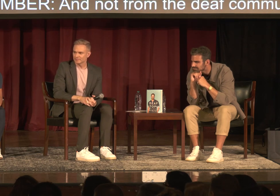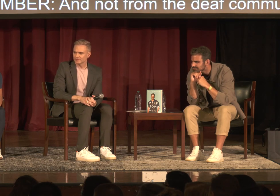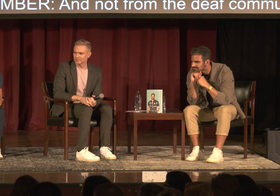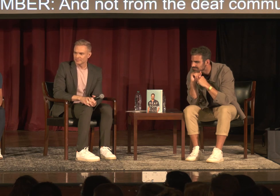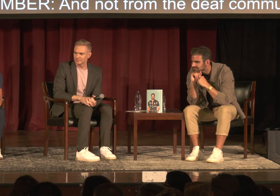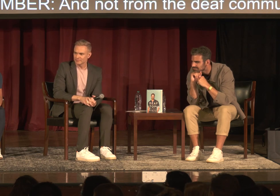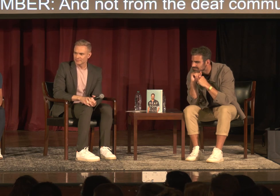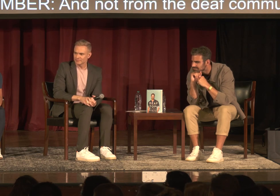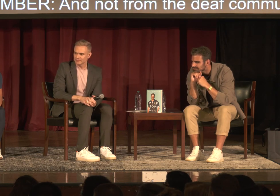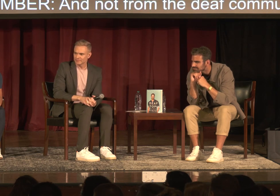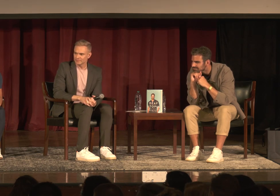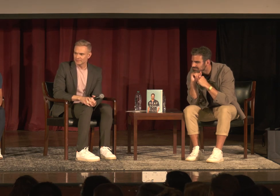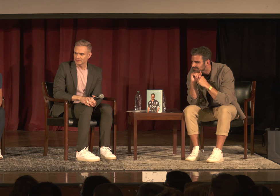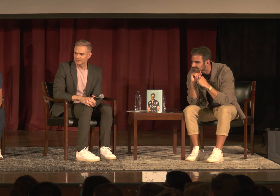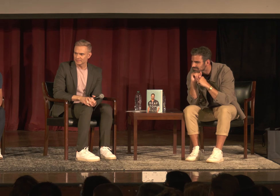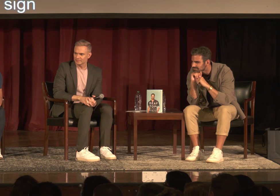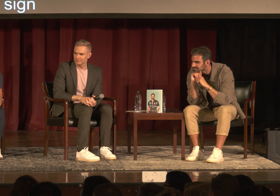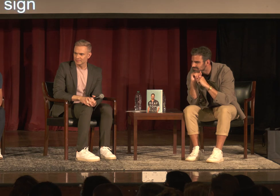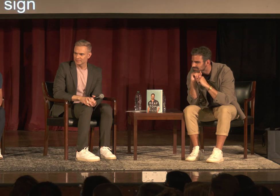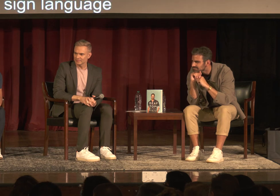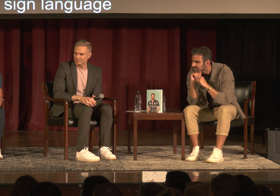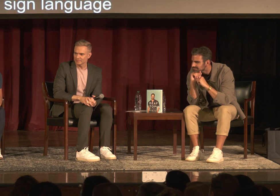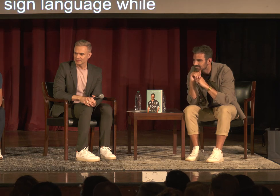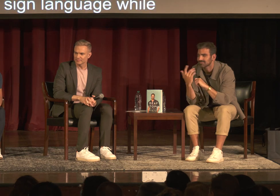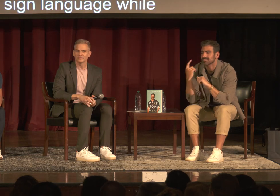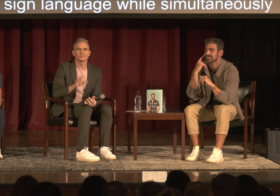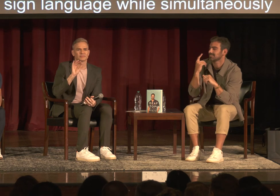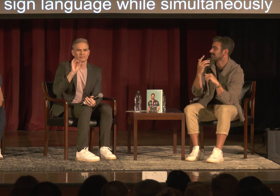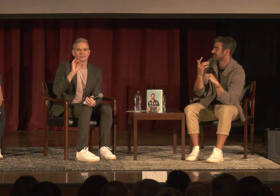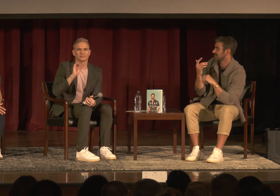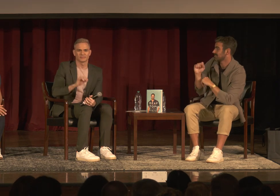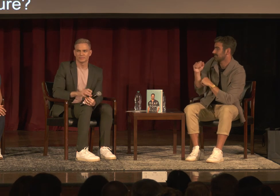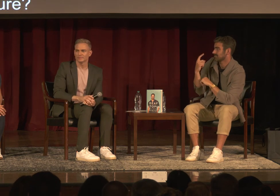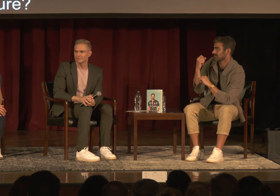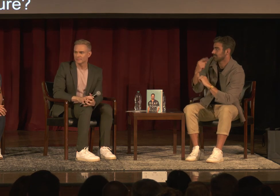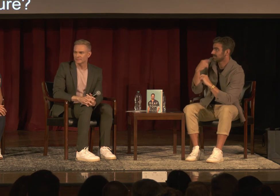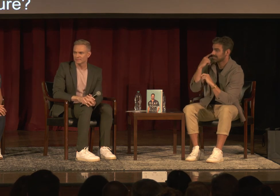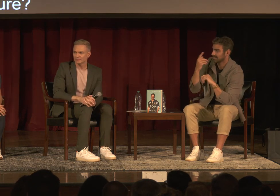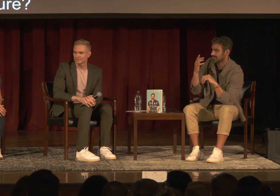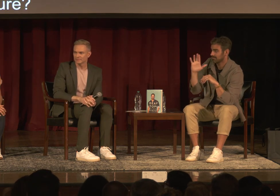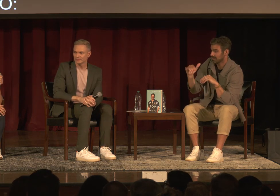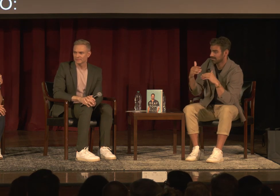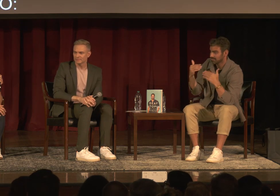So how can I learn sign language while simultaneously respecting the culture? Oh, that's a good question.